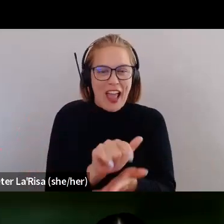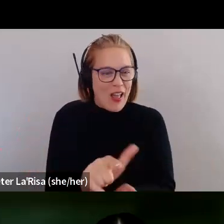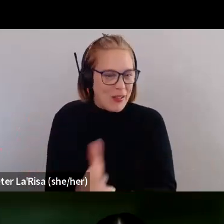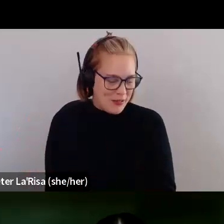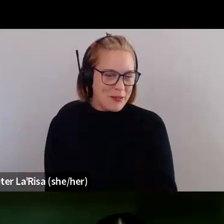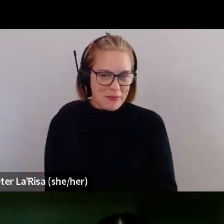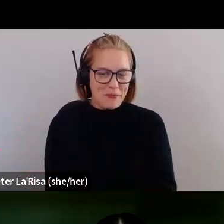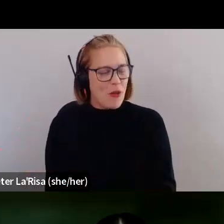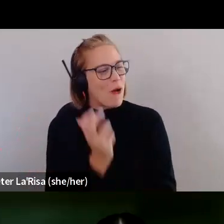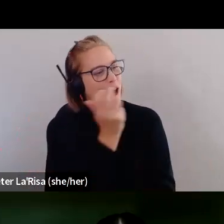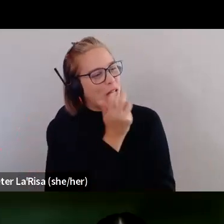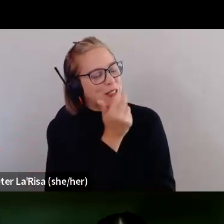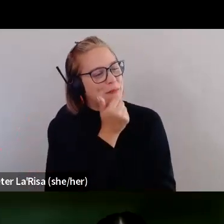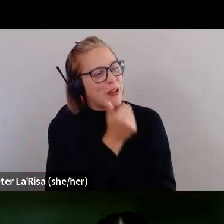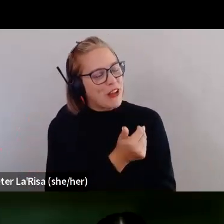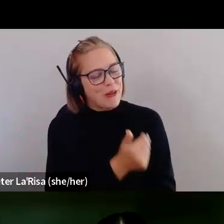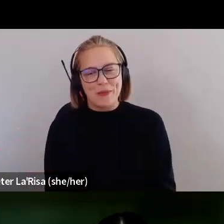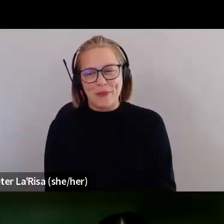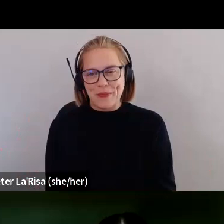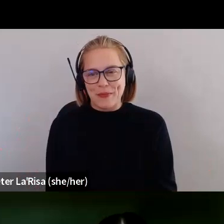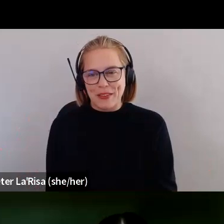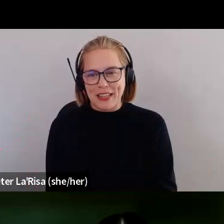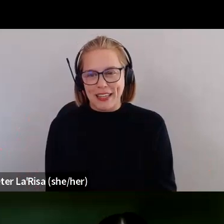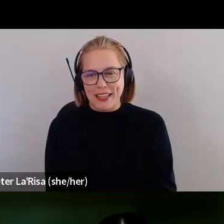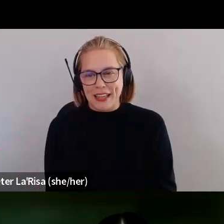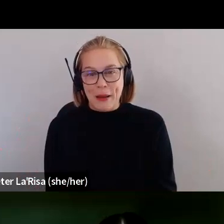I think fall is my most favorite time. Halloween, hunting season and